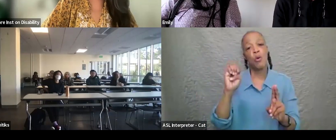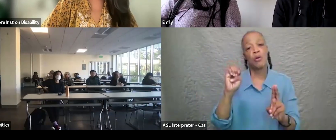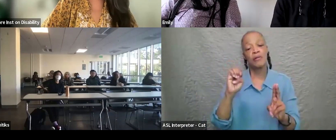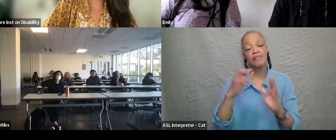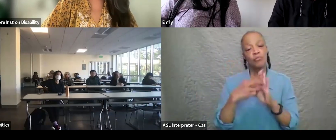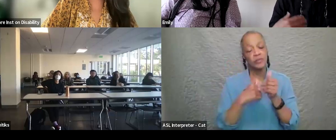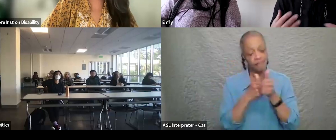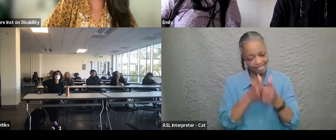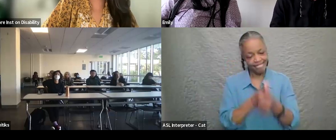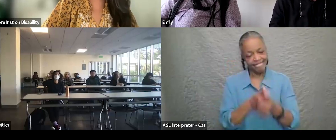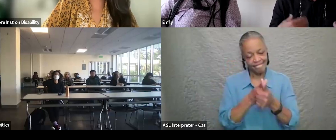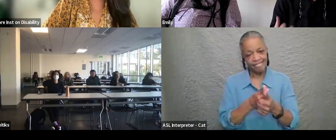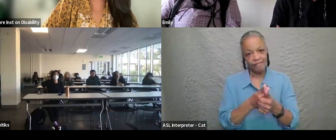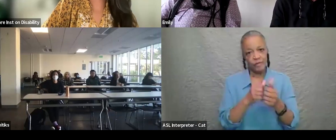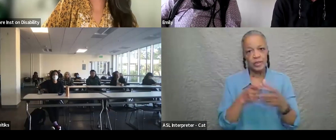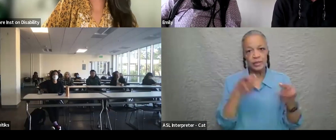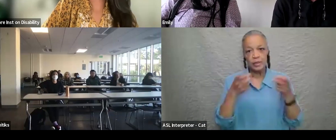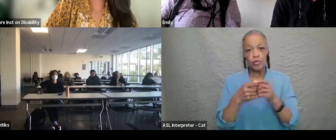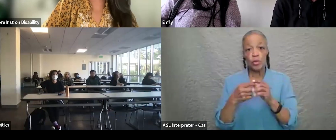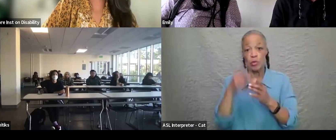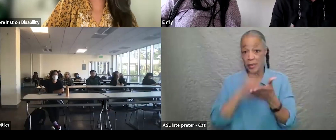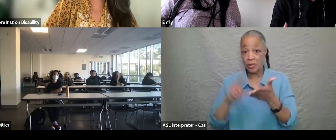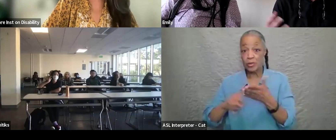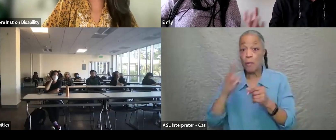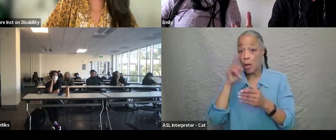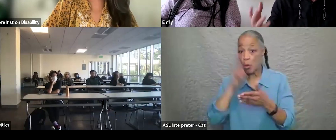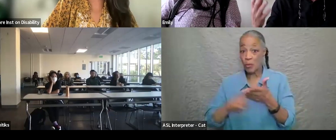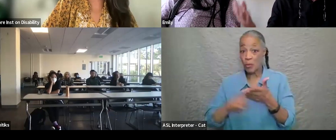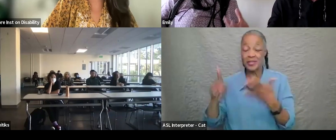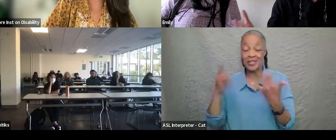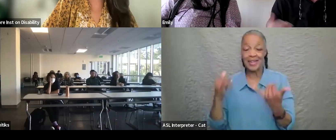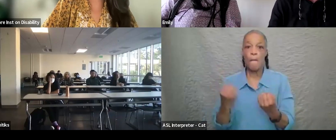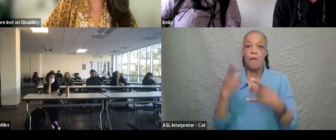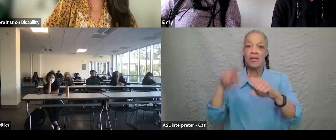But research is now this sort of global, multinational, multi billion dollar business,